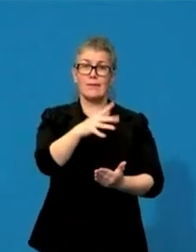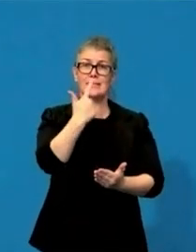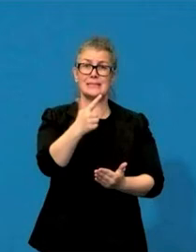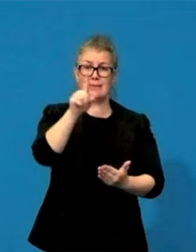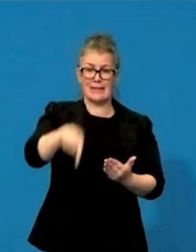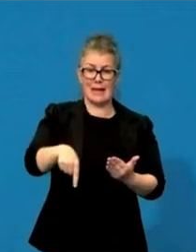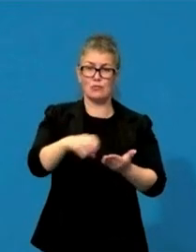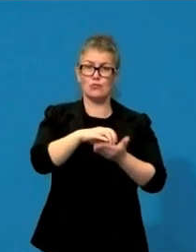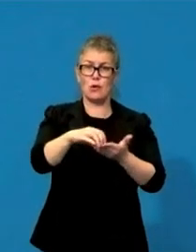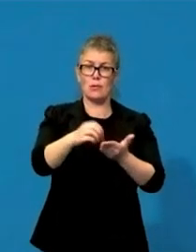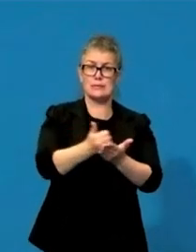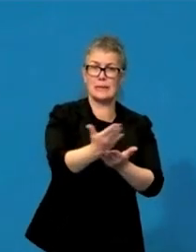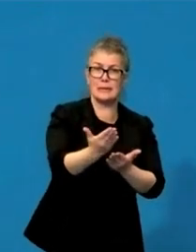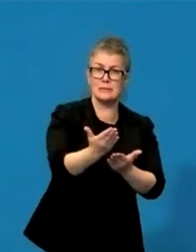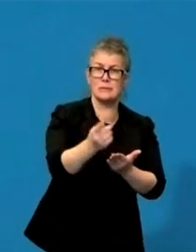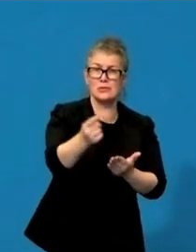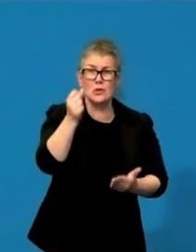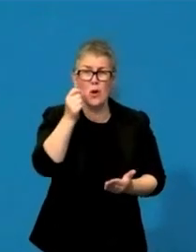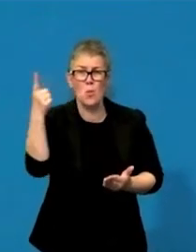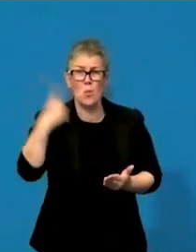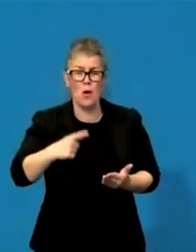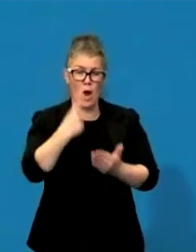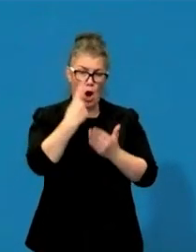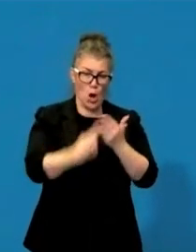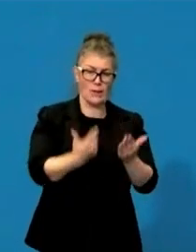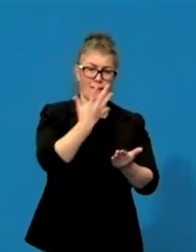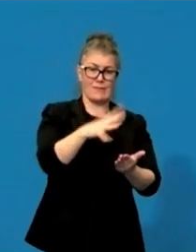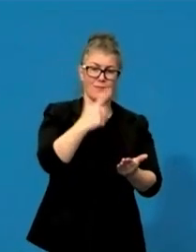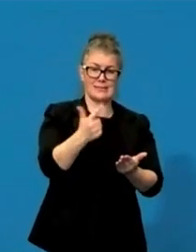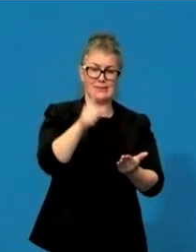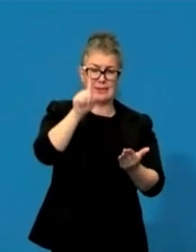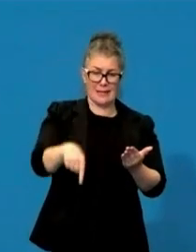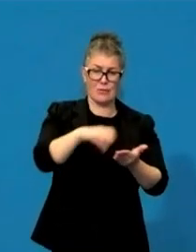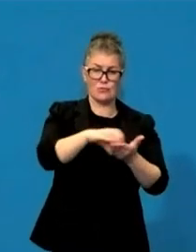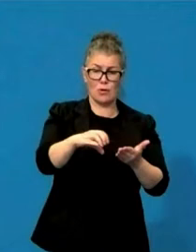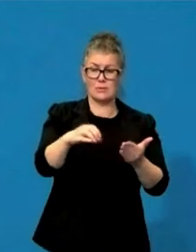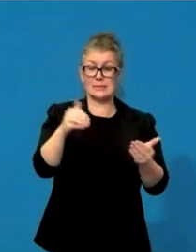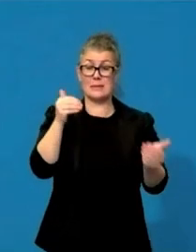Do you know why only 57,000 out of the 101,000 was spent in 2021?